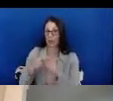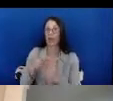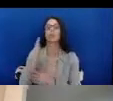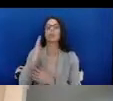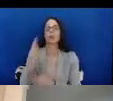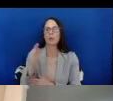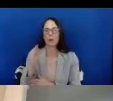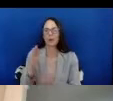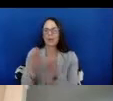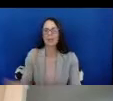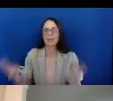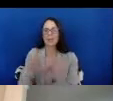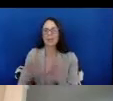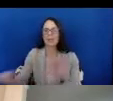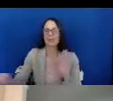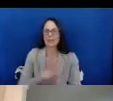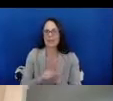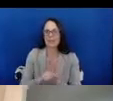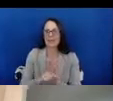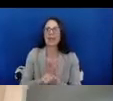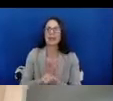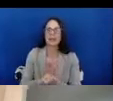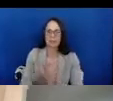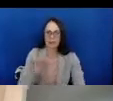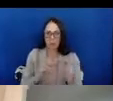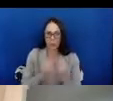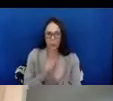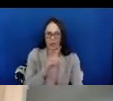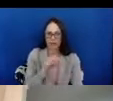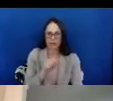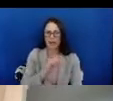people with disabilities, and with other systemic health inequities.